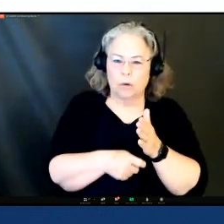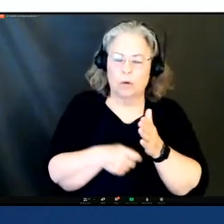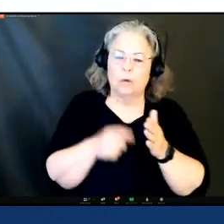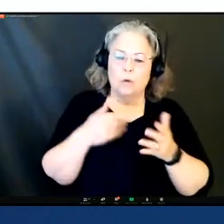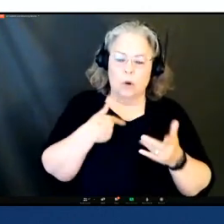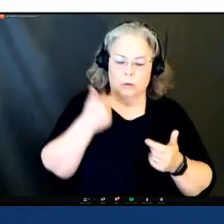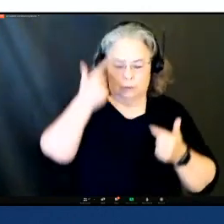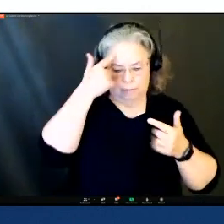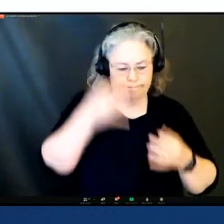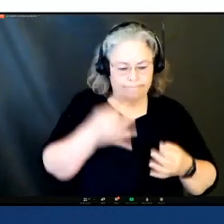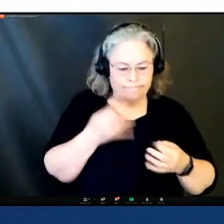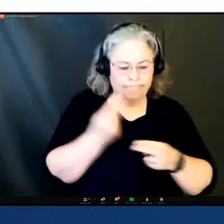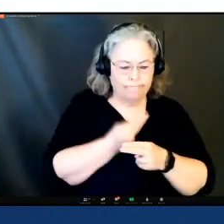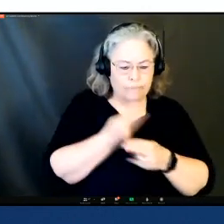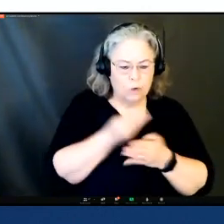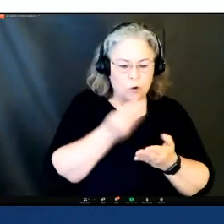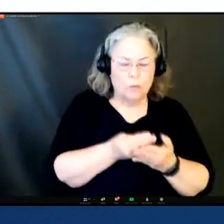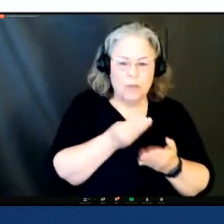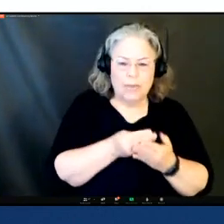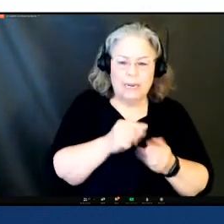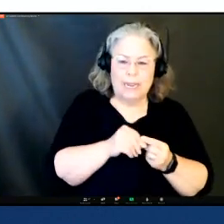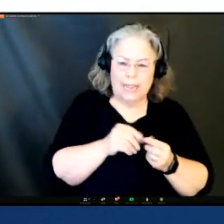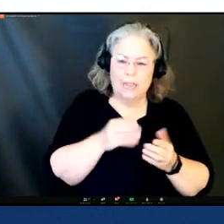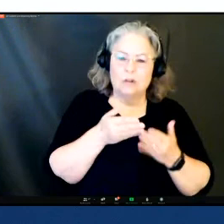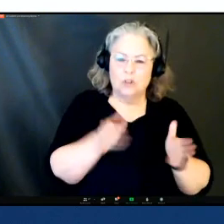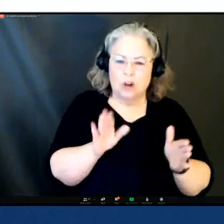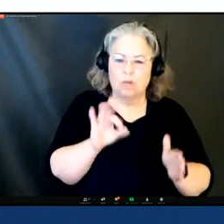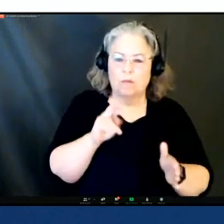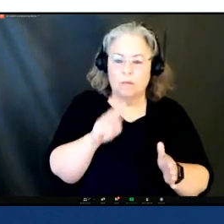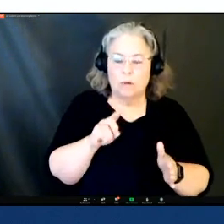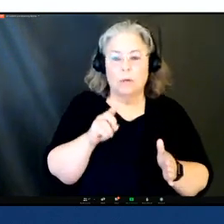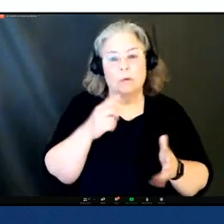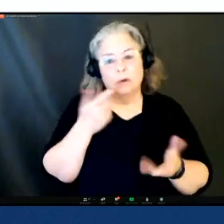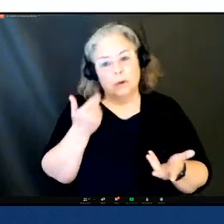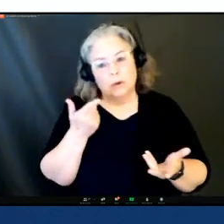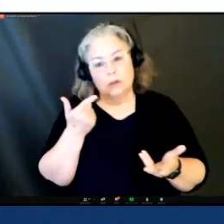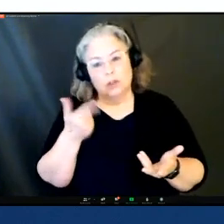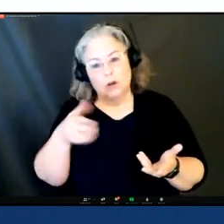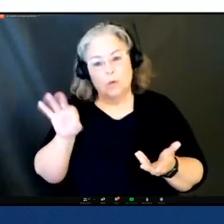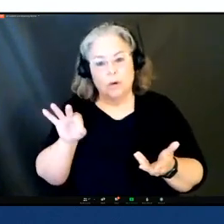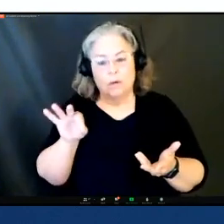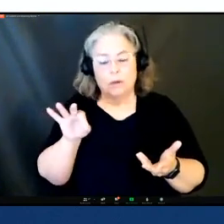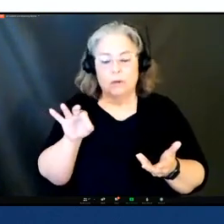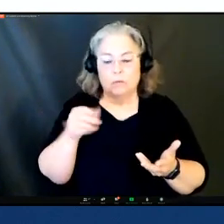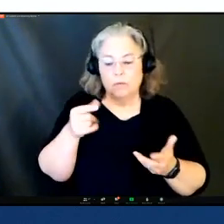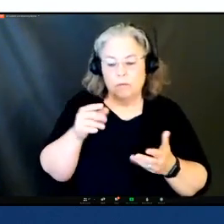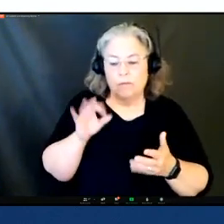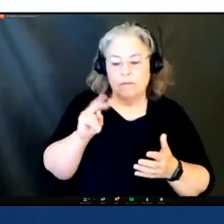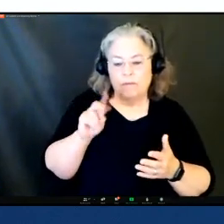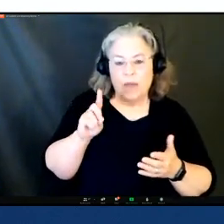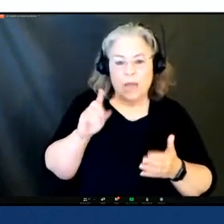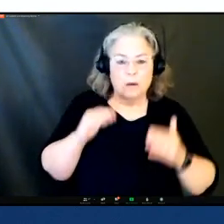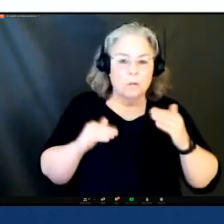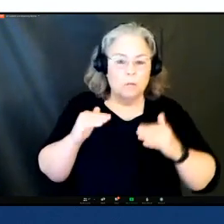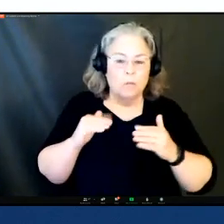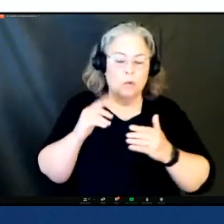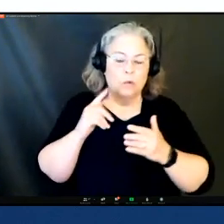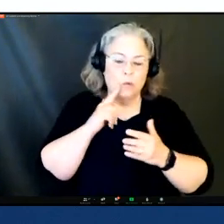So this is an allocation of discretionary revenue and general fund available fund balance to fund appropriations in a budget unit